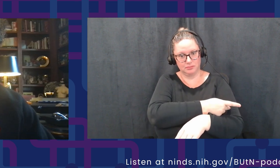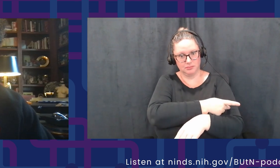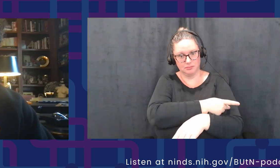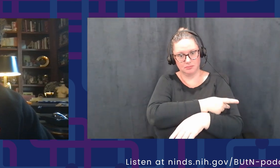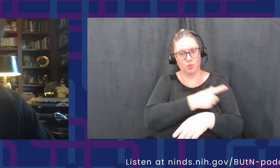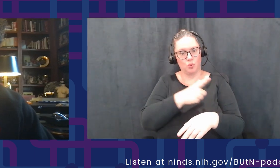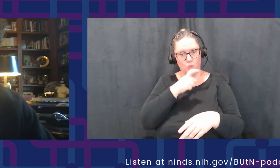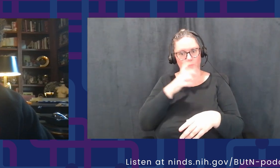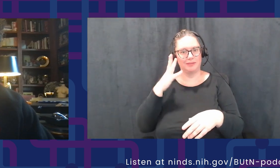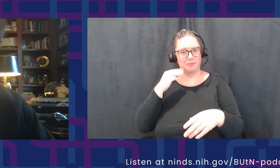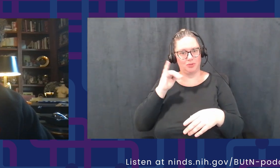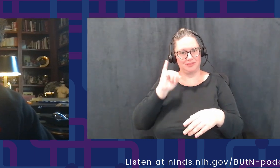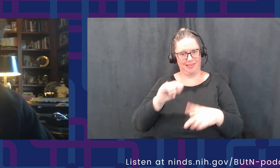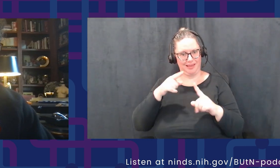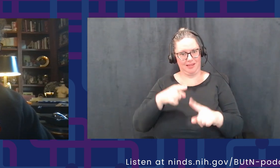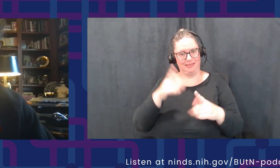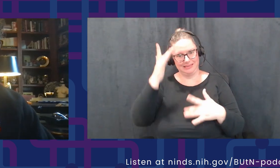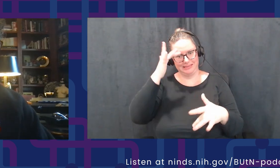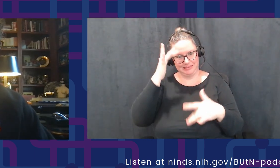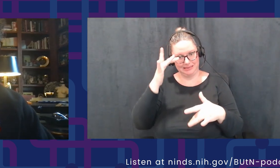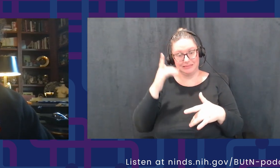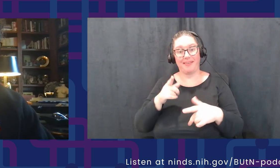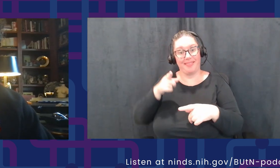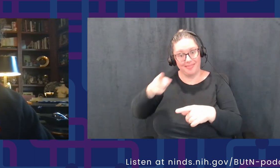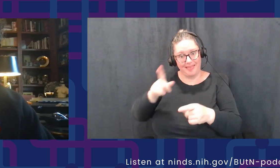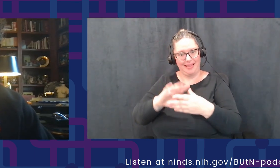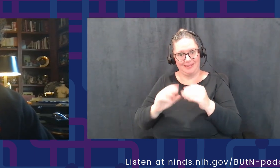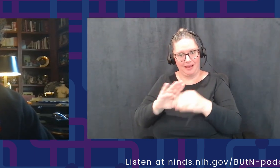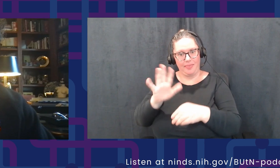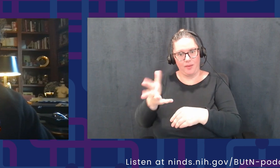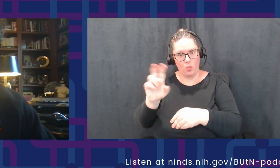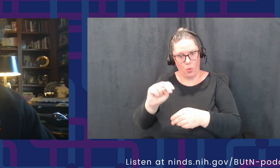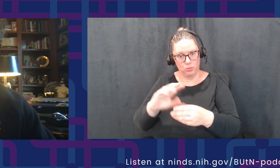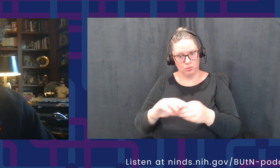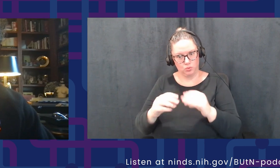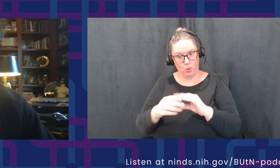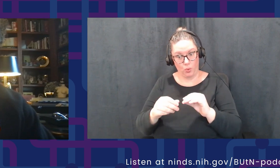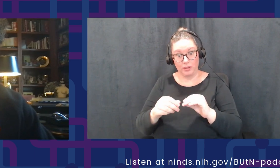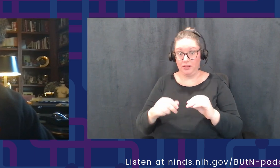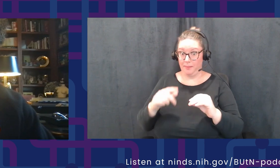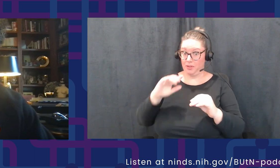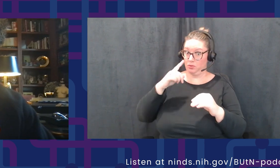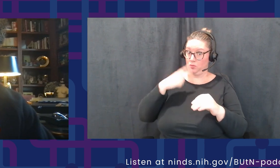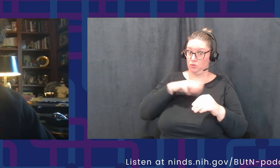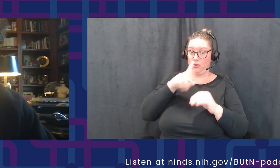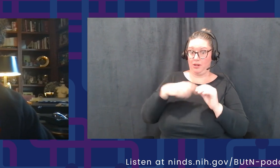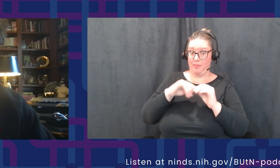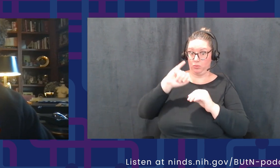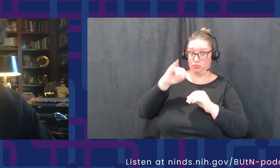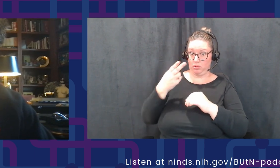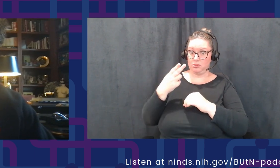Alfredo Quiñones-Hinojosa: battling a certain disease and they would tell the story. And I got to tell you, you're talking about Johns Hopkins, one of the best